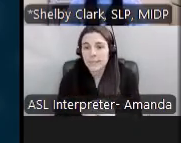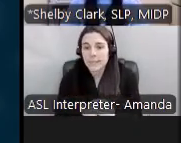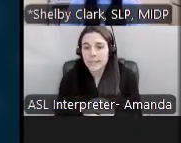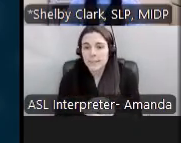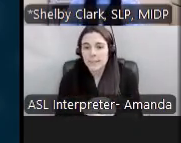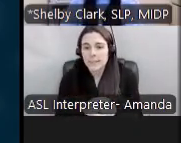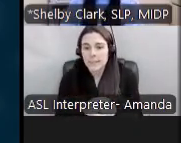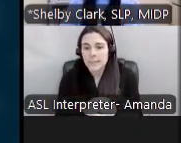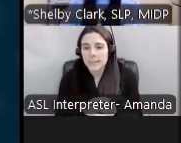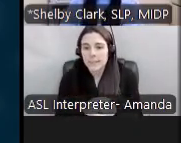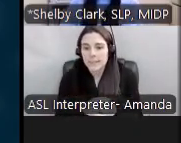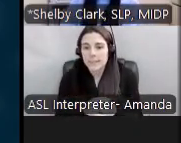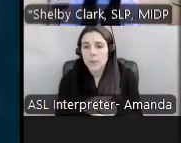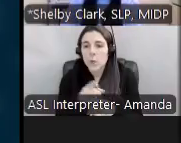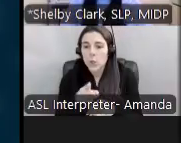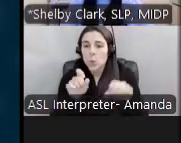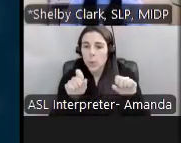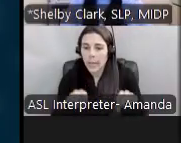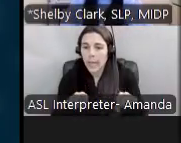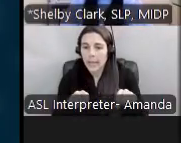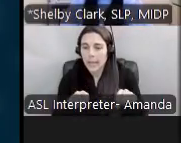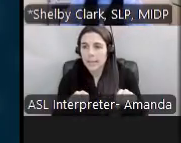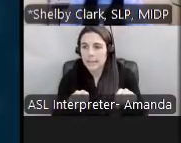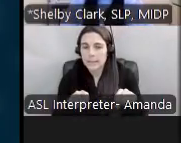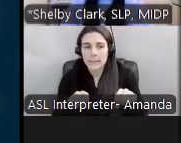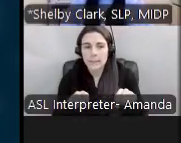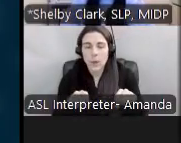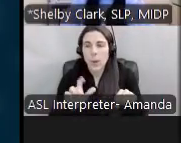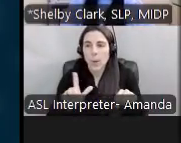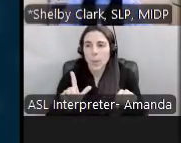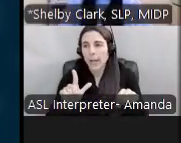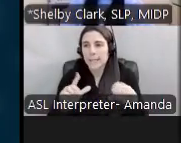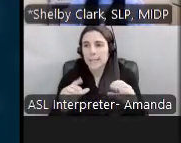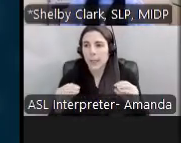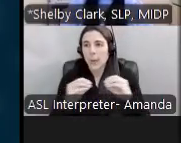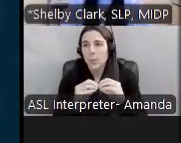is on your end that you can go to the More button and do closed